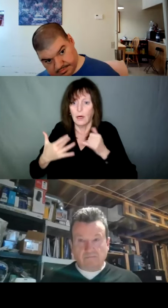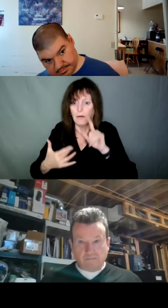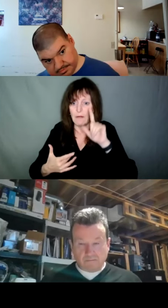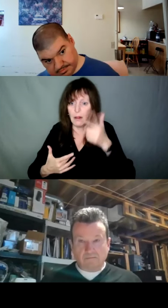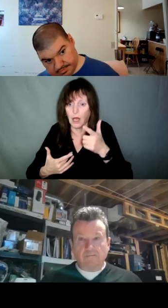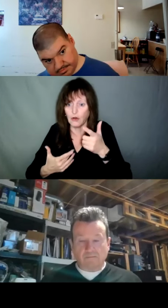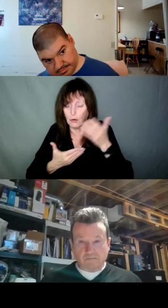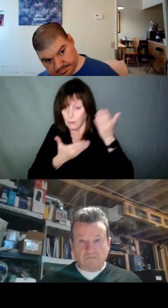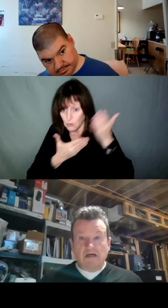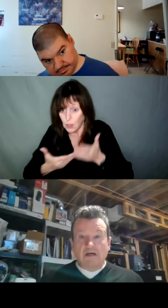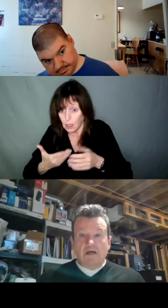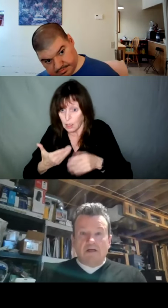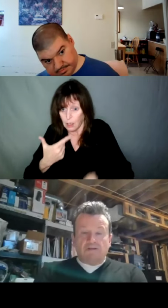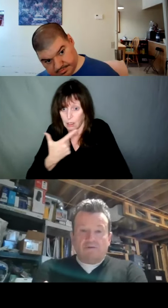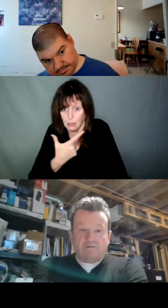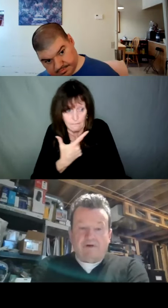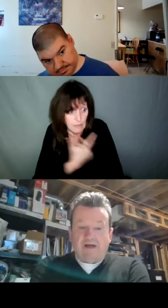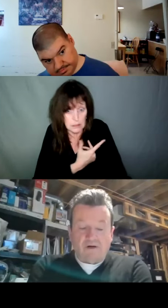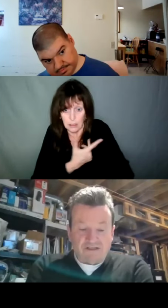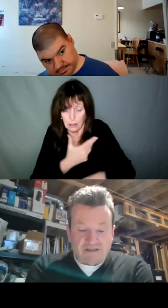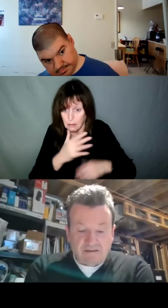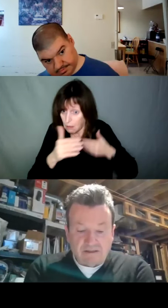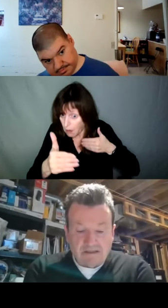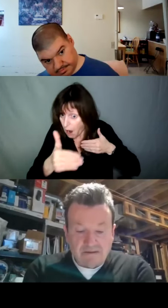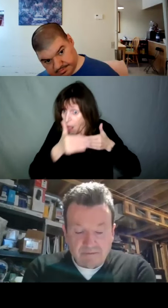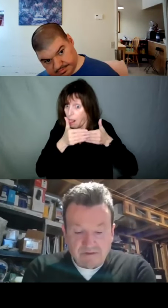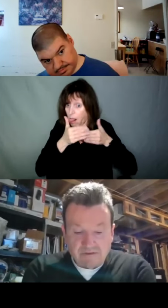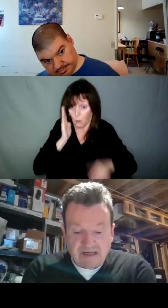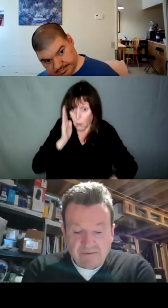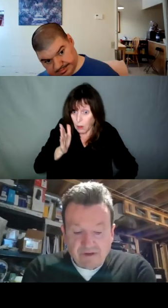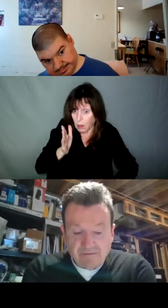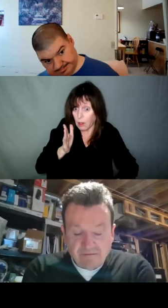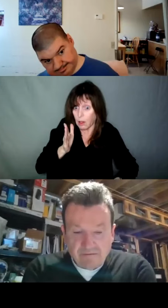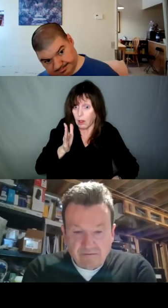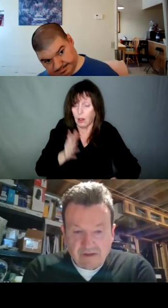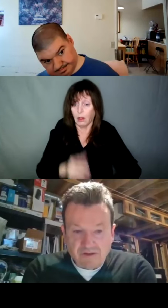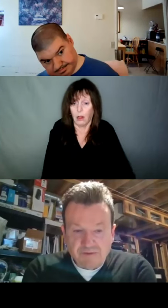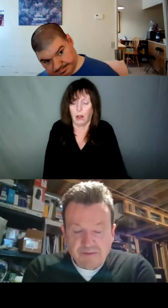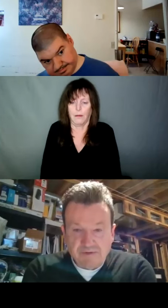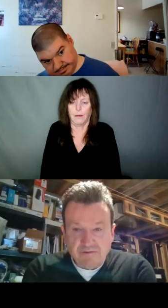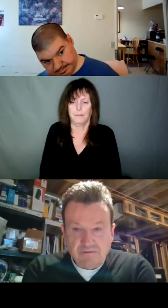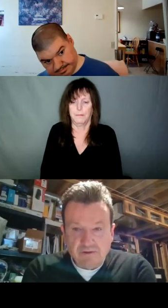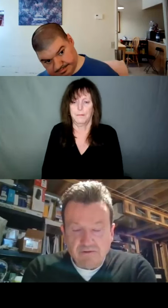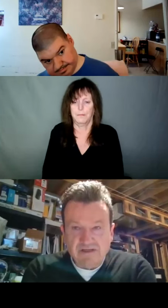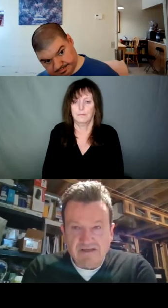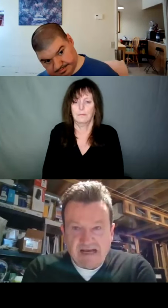and whether that is a concern, whether it's possible that when we have more vaccines people might be able to get them sooner